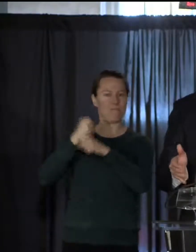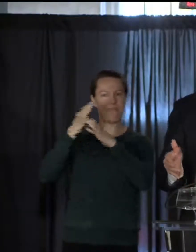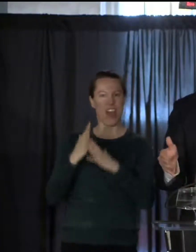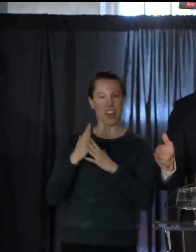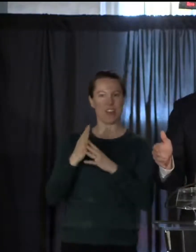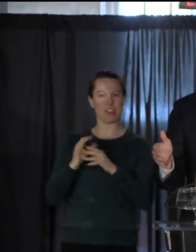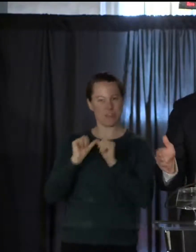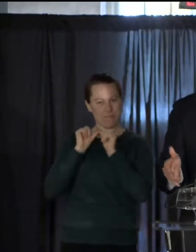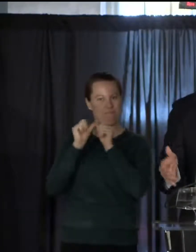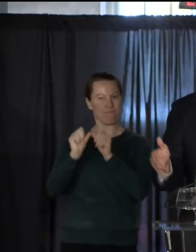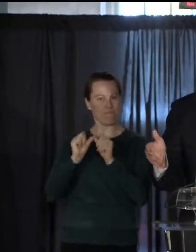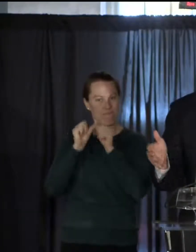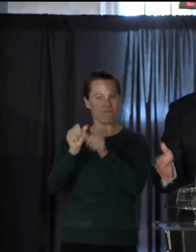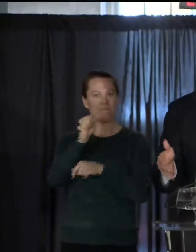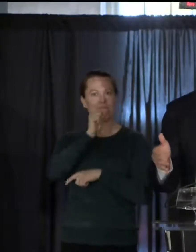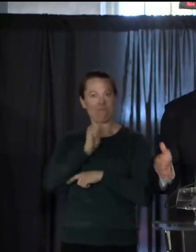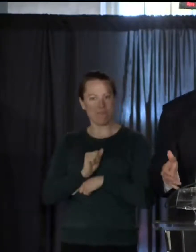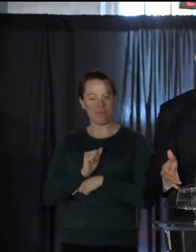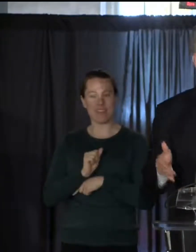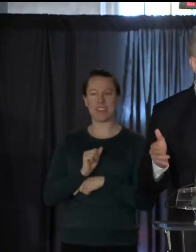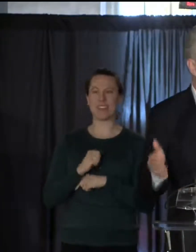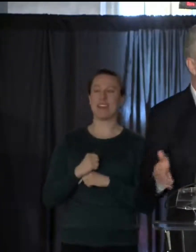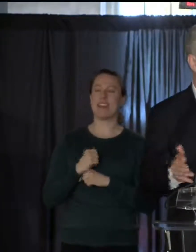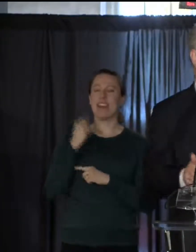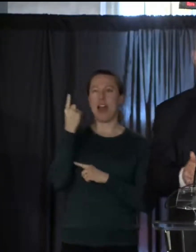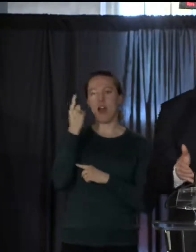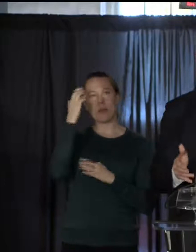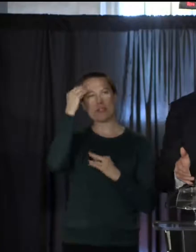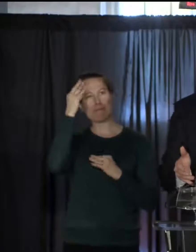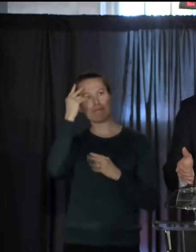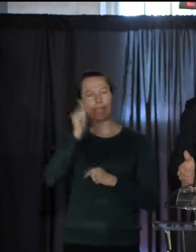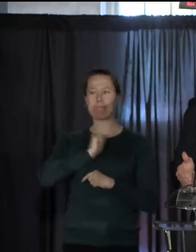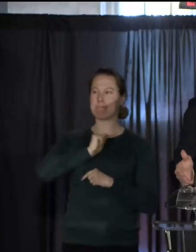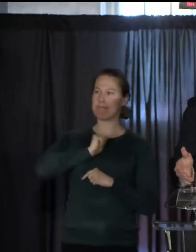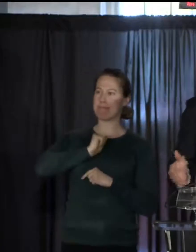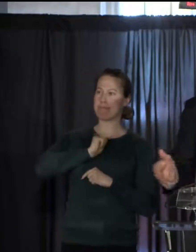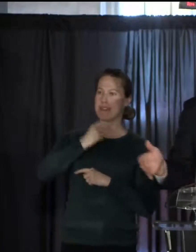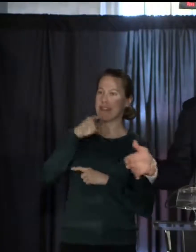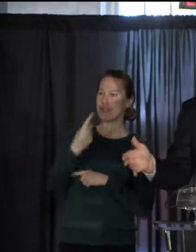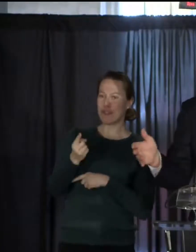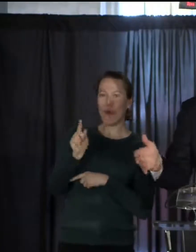BUT I ALWAYS THOUGHT TO MYSELF AND TOLD HER AND SAID HOW WRONG